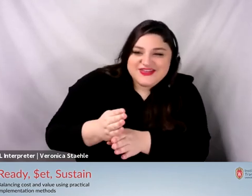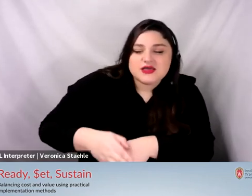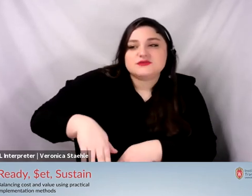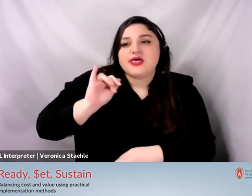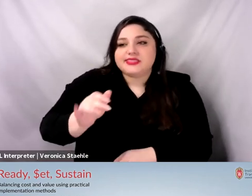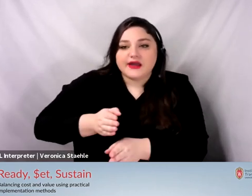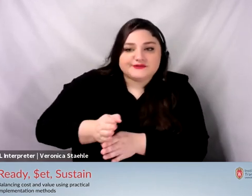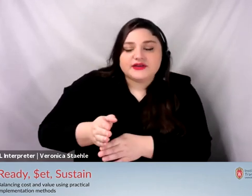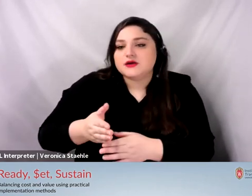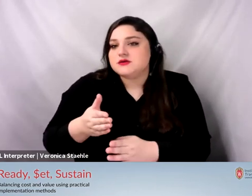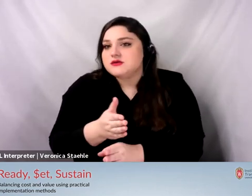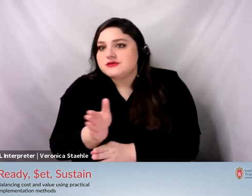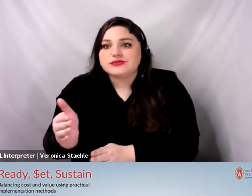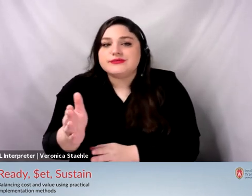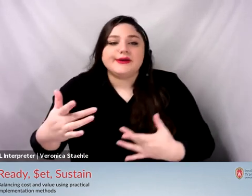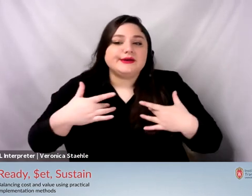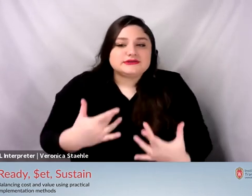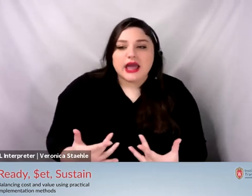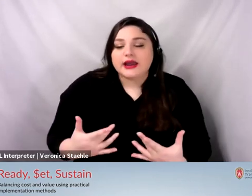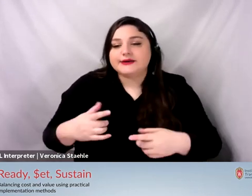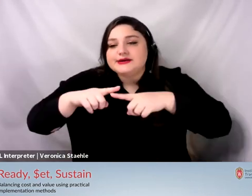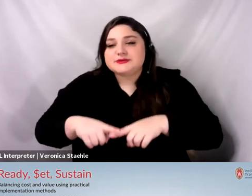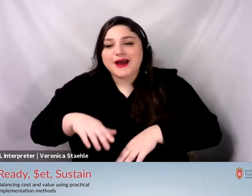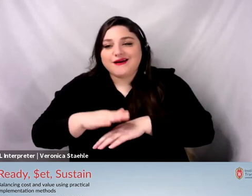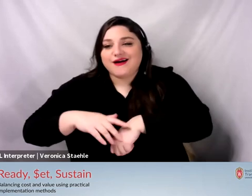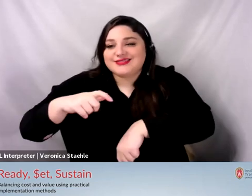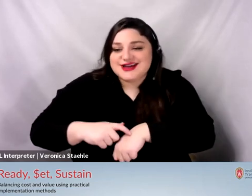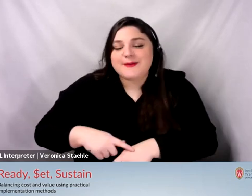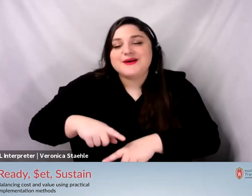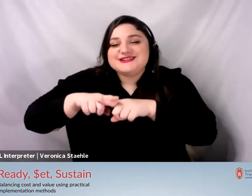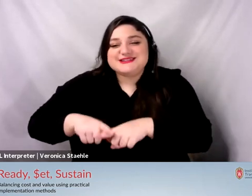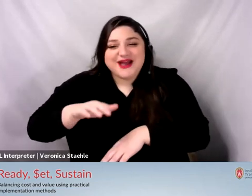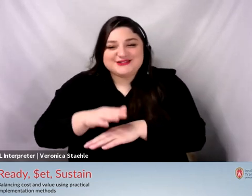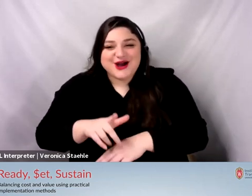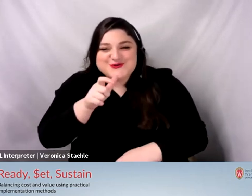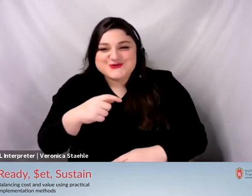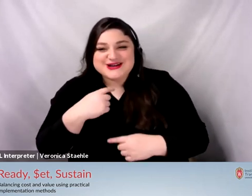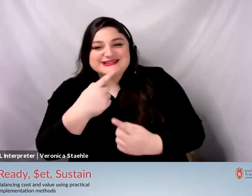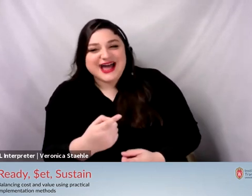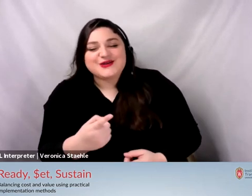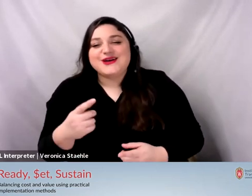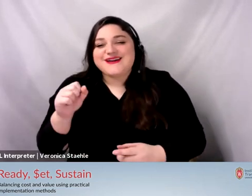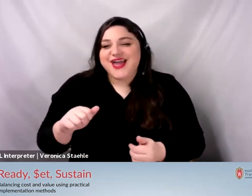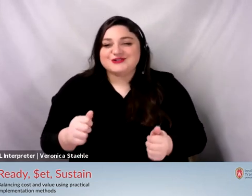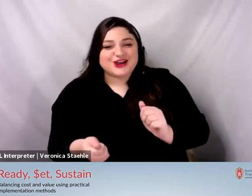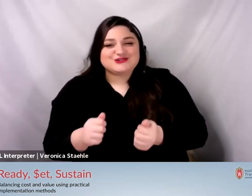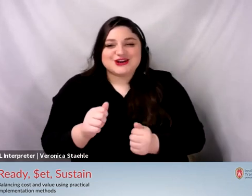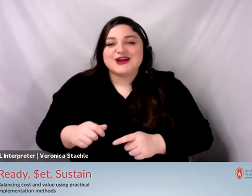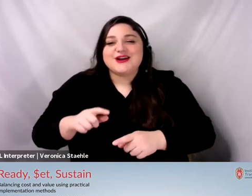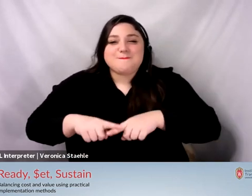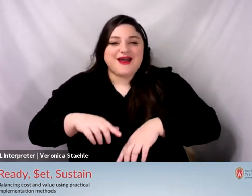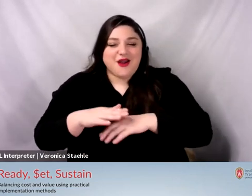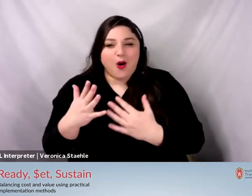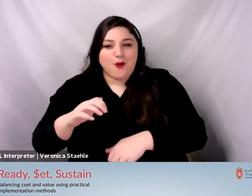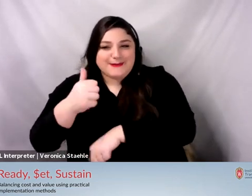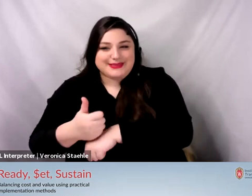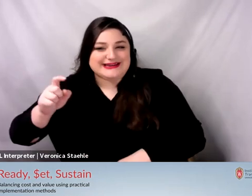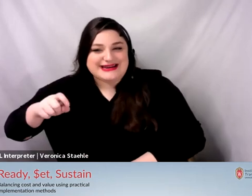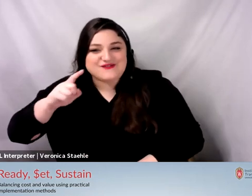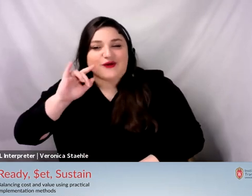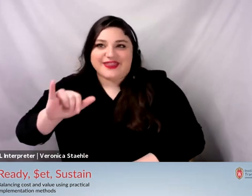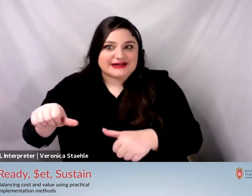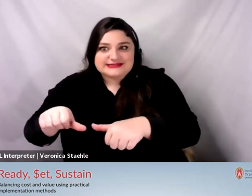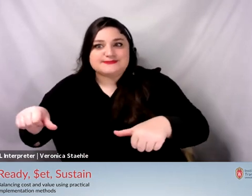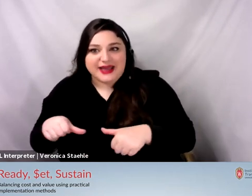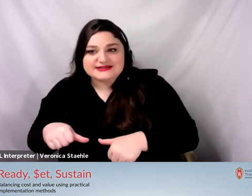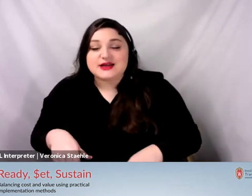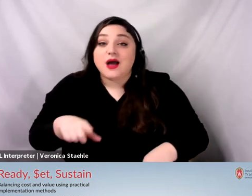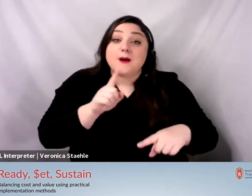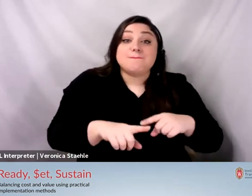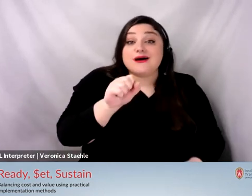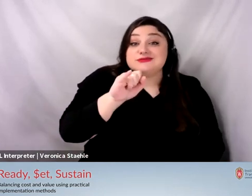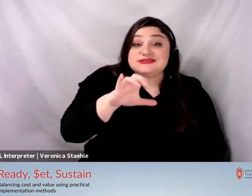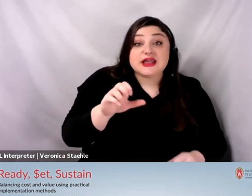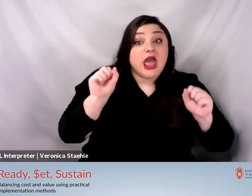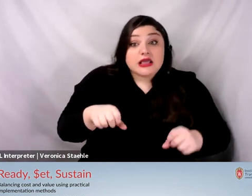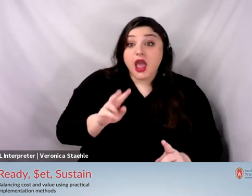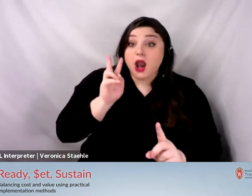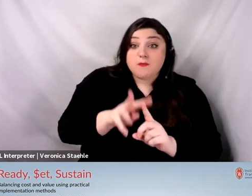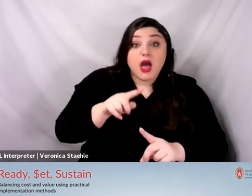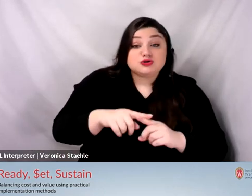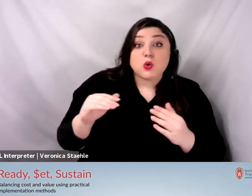Lisa Saldana (she/her/hers): goes in different different times, depending on who you're talking to as to whether or not what it is that you're implementing needs to be evidence base, but the sick tool itself can be used, even for emerging practices and we've used it for.